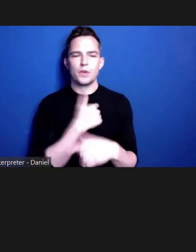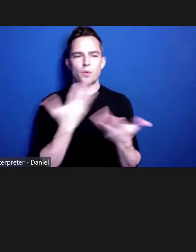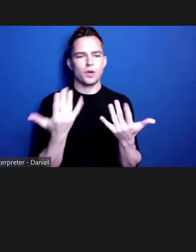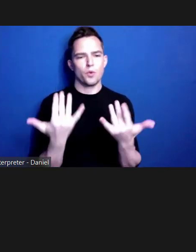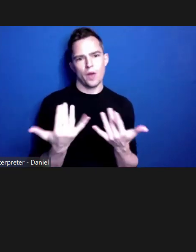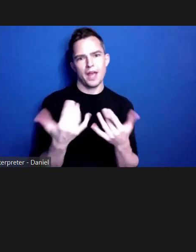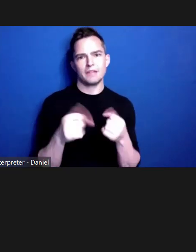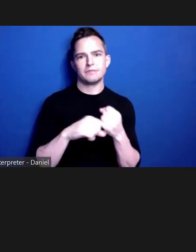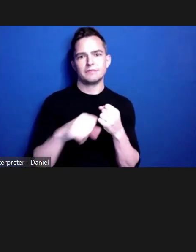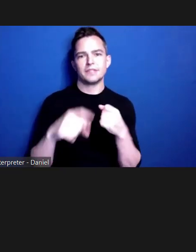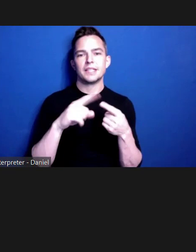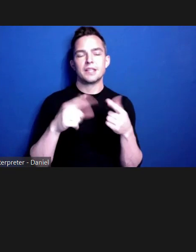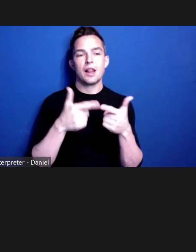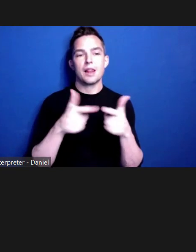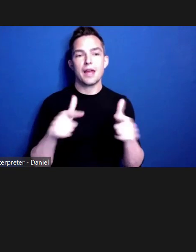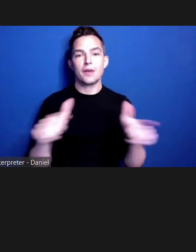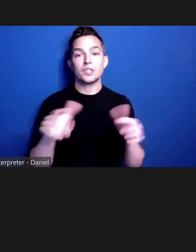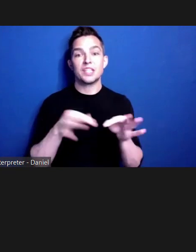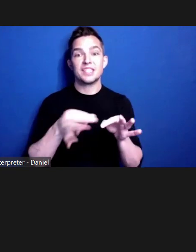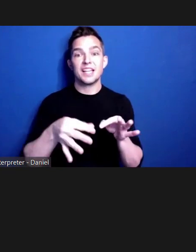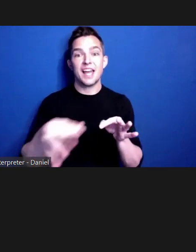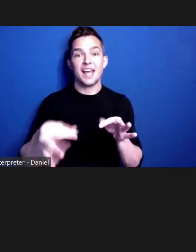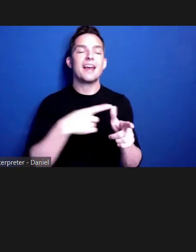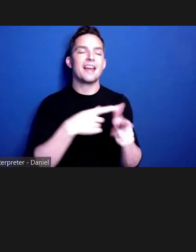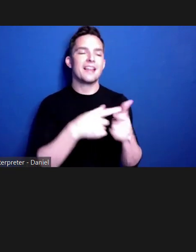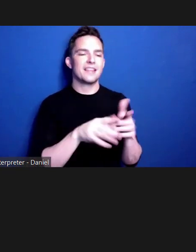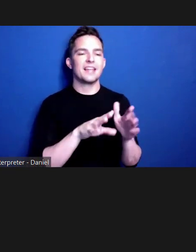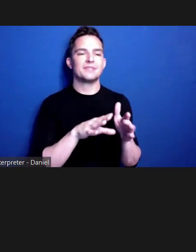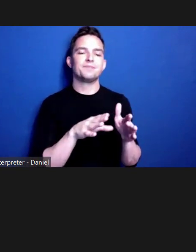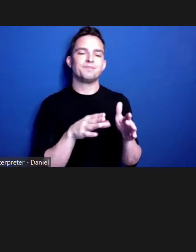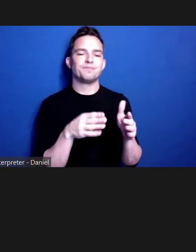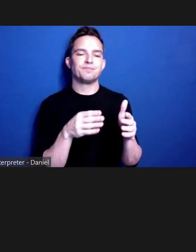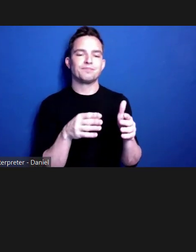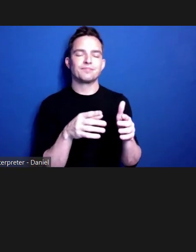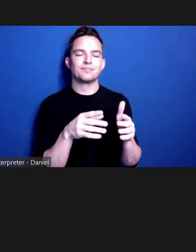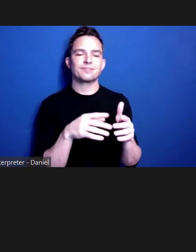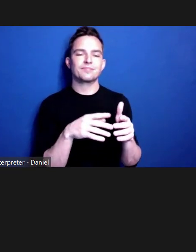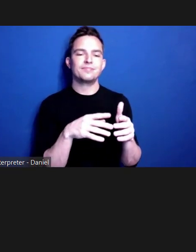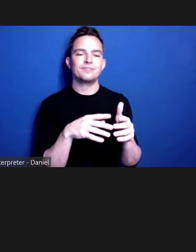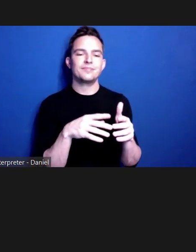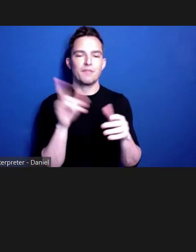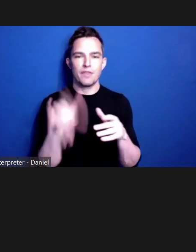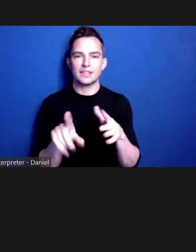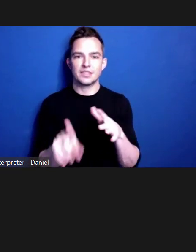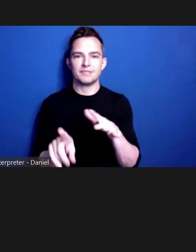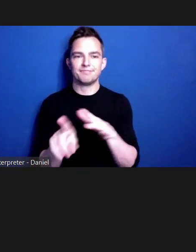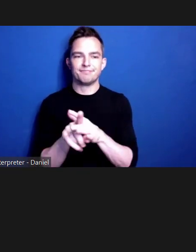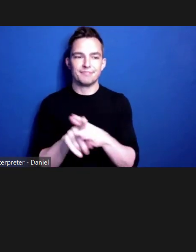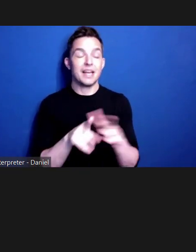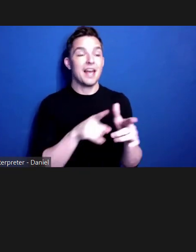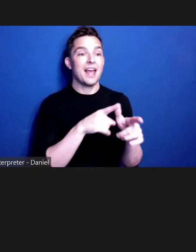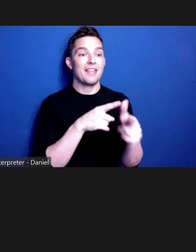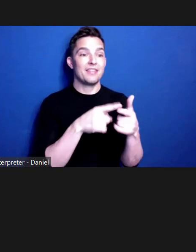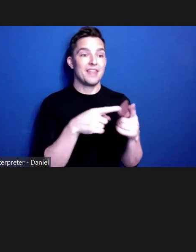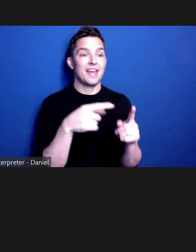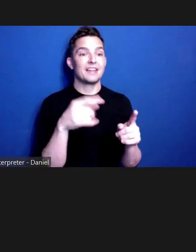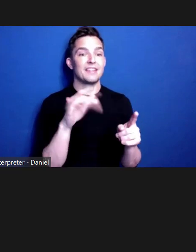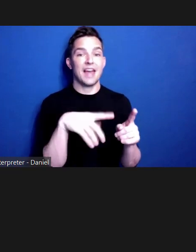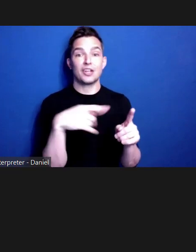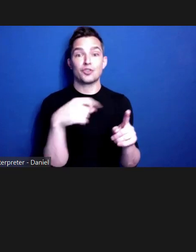to develop in order for that to trigger the time to check out the status of a child's hearing. Dr.